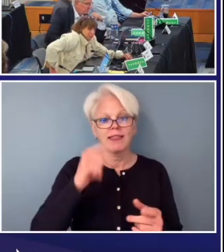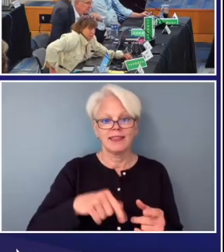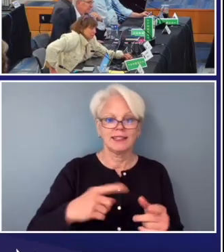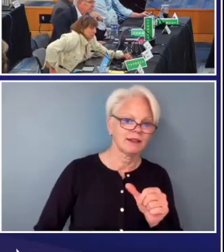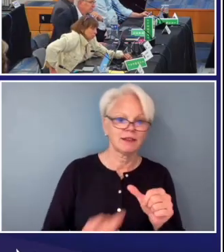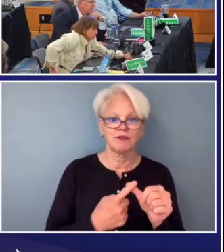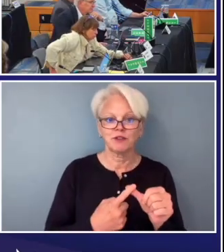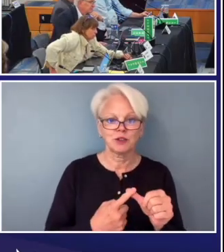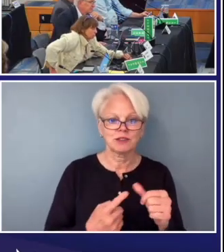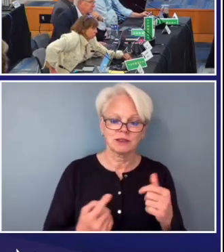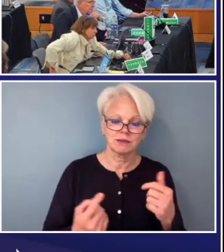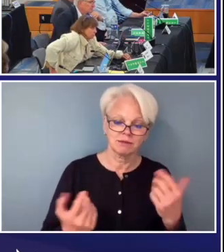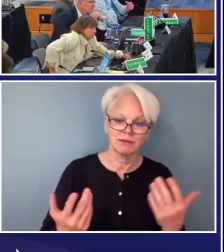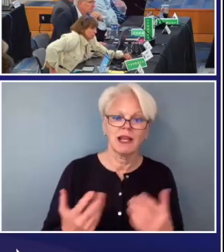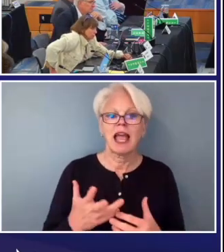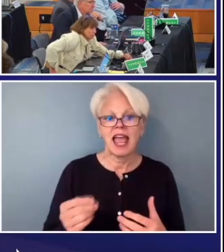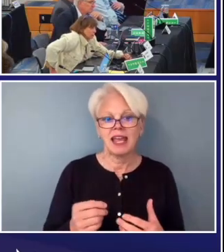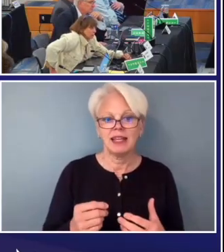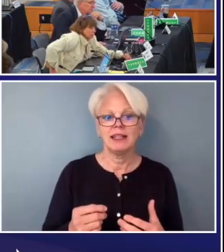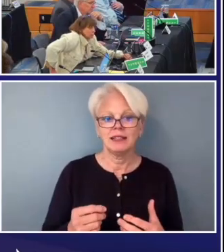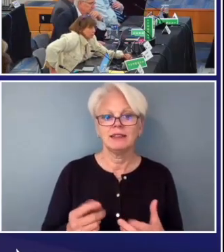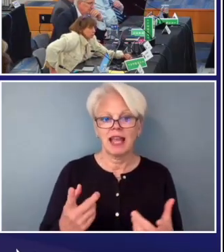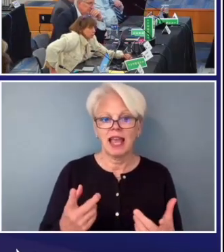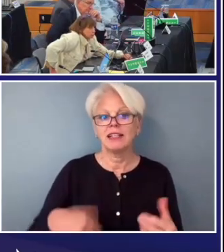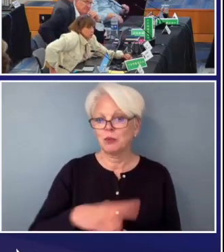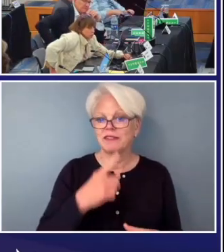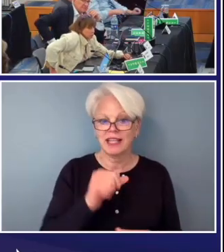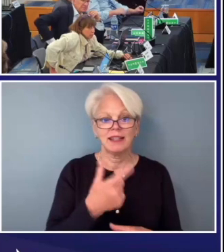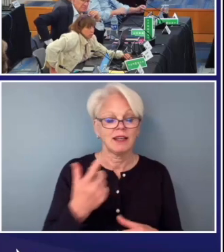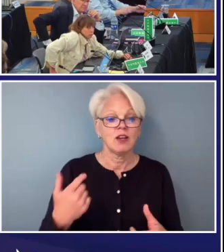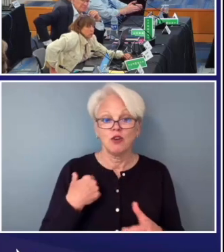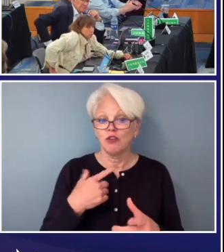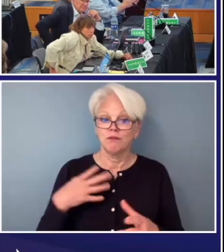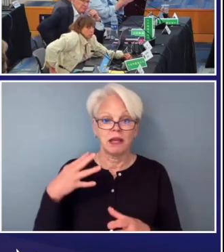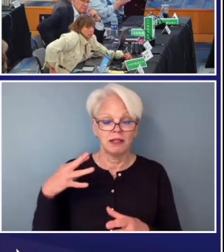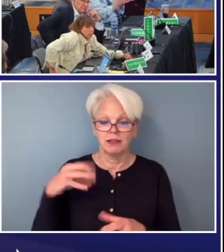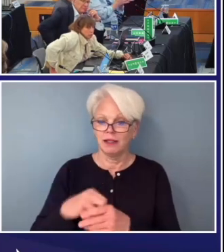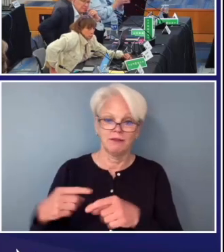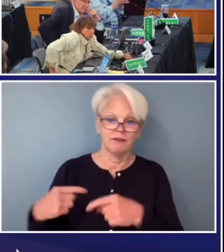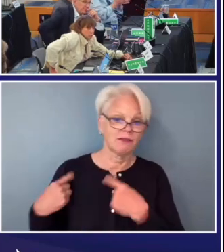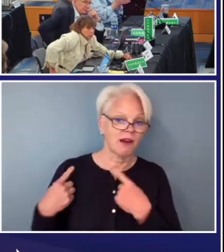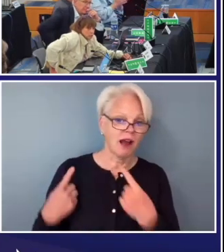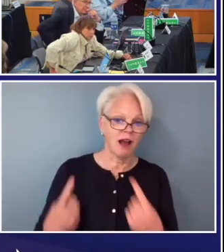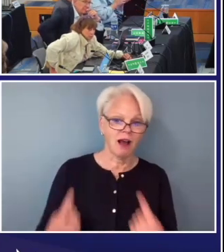and it's a huge, as those of us, I said the other day, have been in the trenches on transfer for literally 20 years at least.